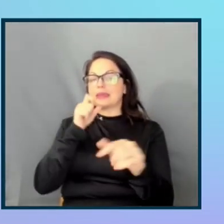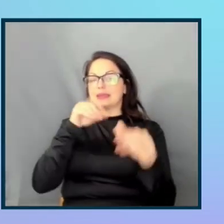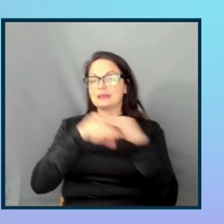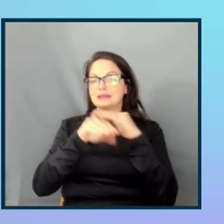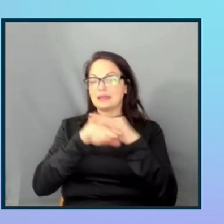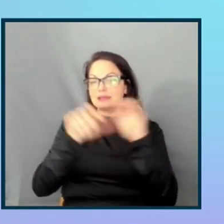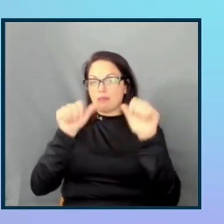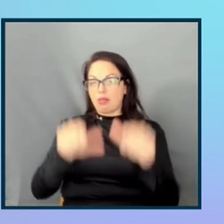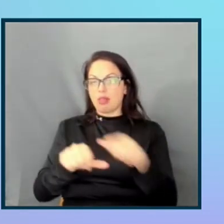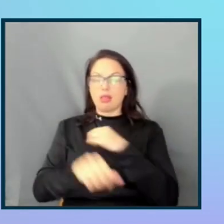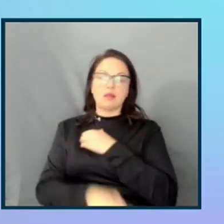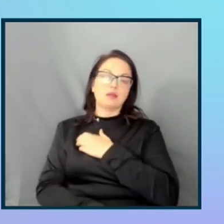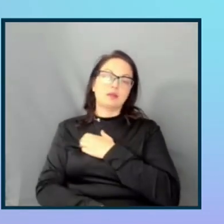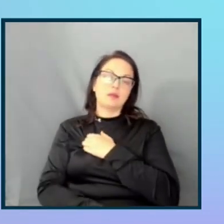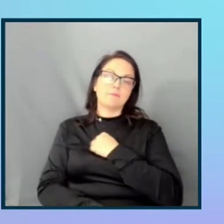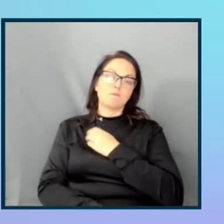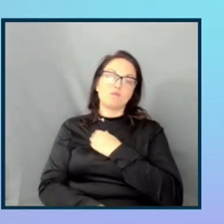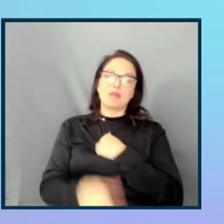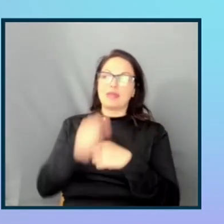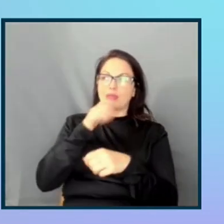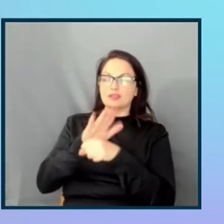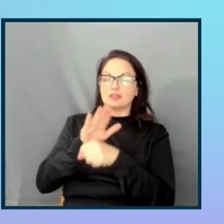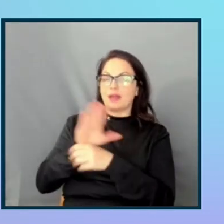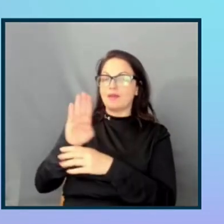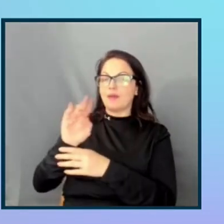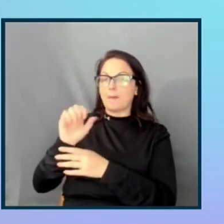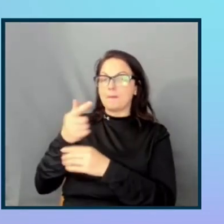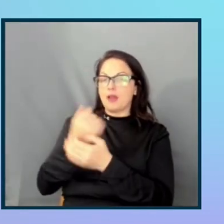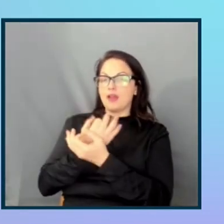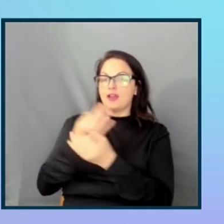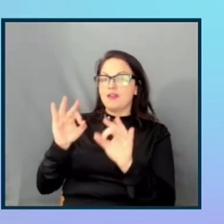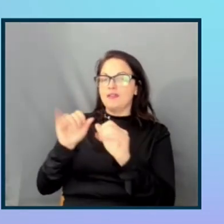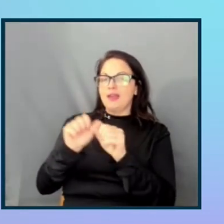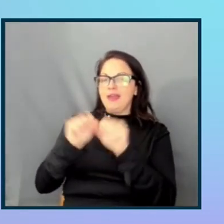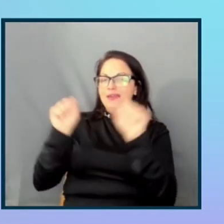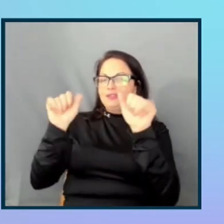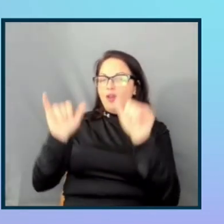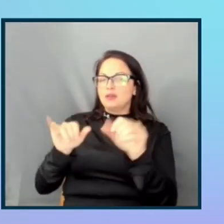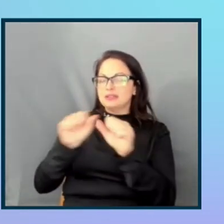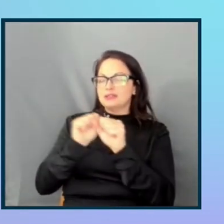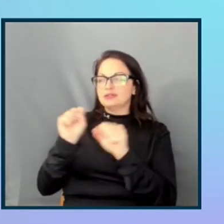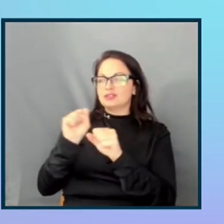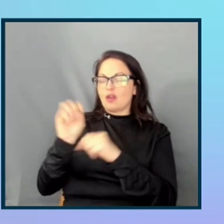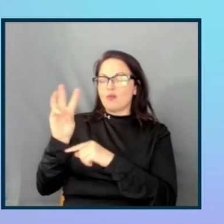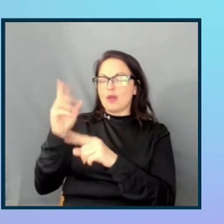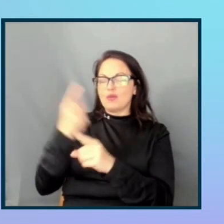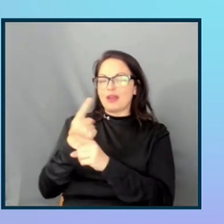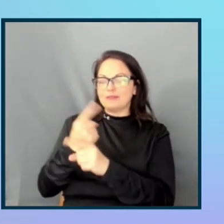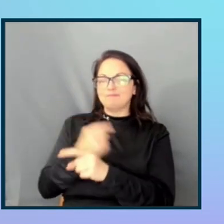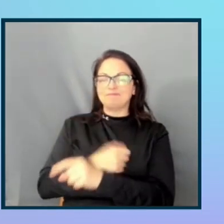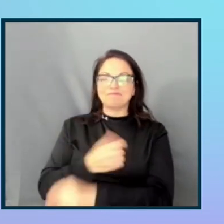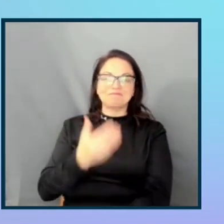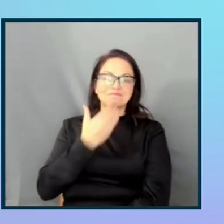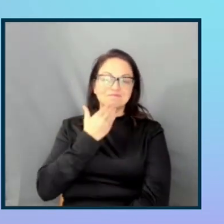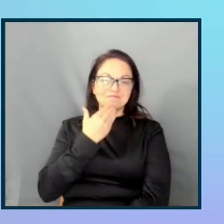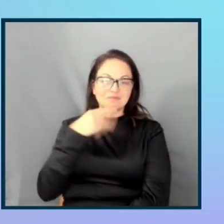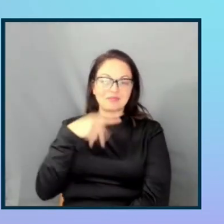(chuckles) No No, God knows I've ridden enough into it myself in the years. Well, thank you Paul, for that question.